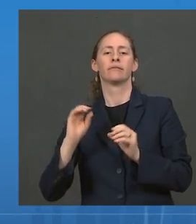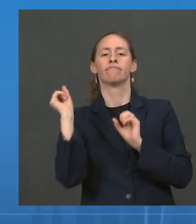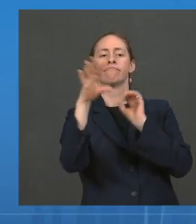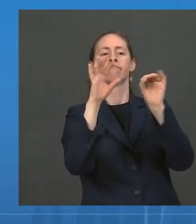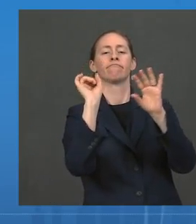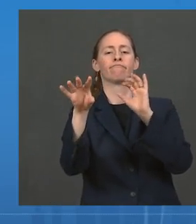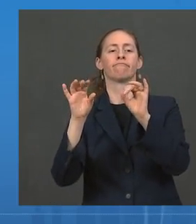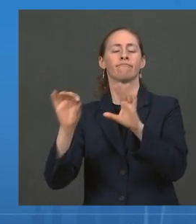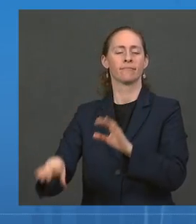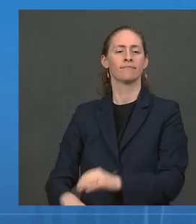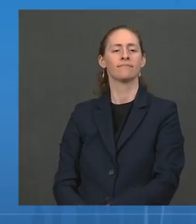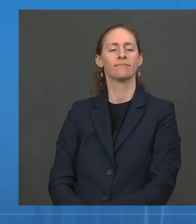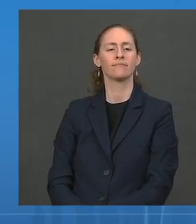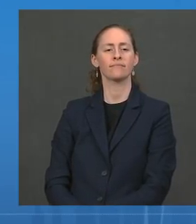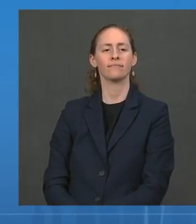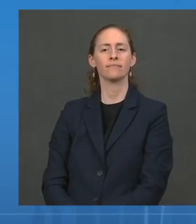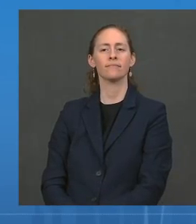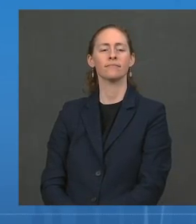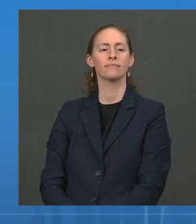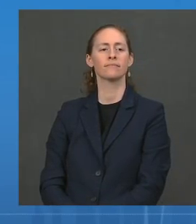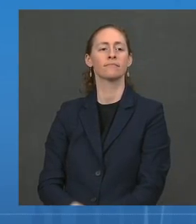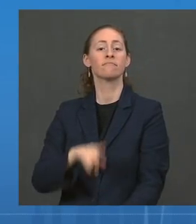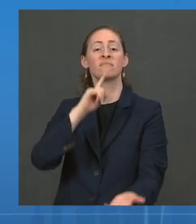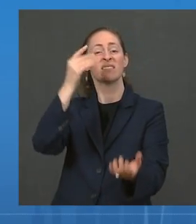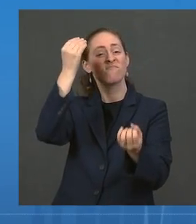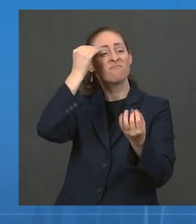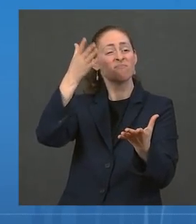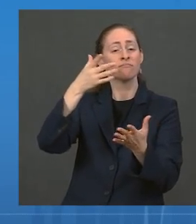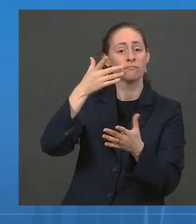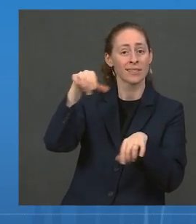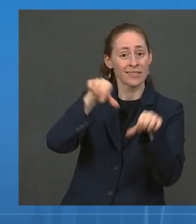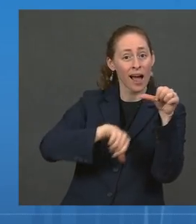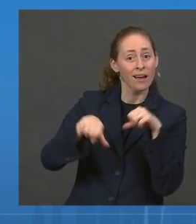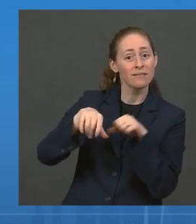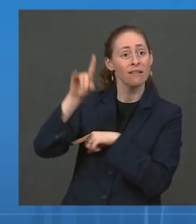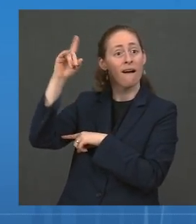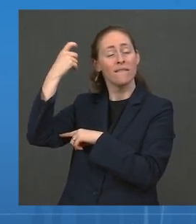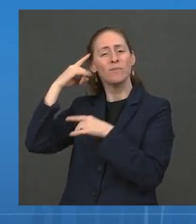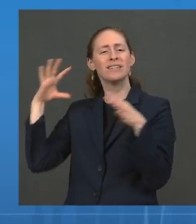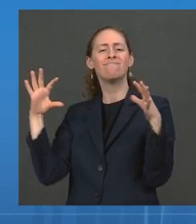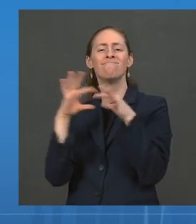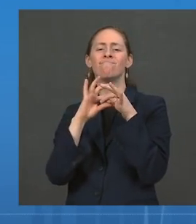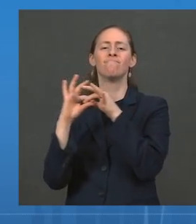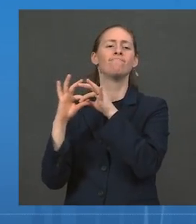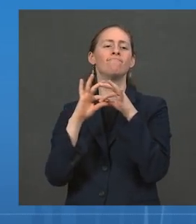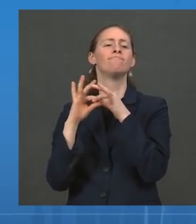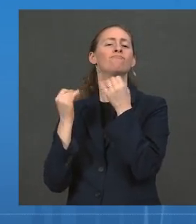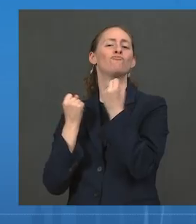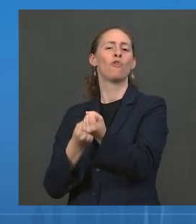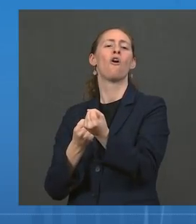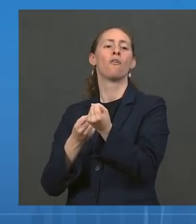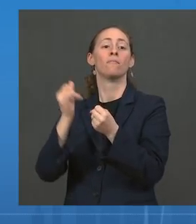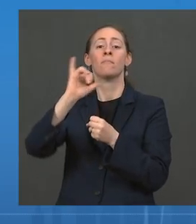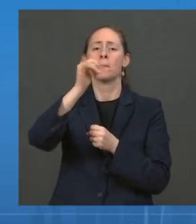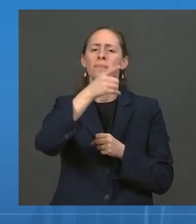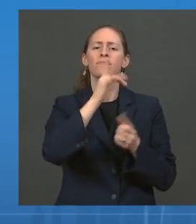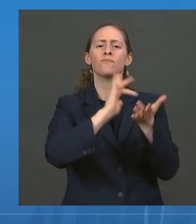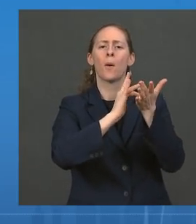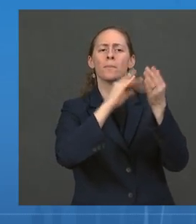in basic scientific research with the robust ability of pharmaceutical companies to manufacture mRNA vaccines.